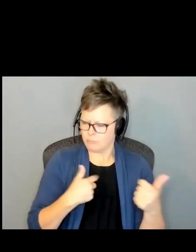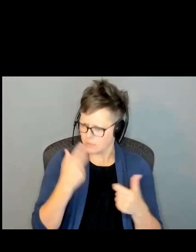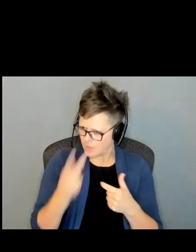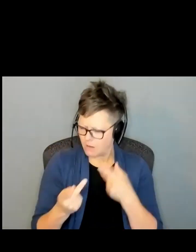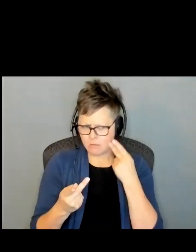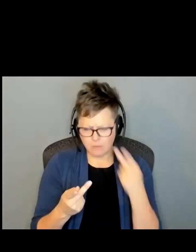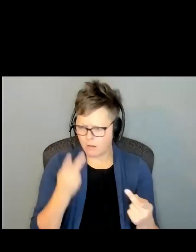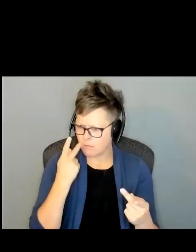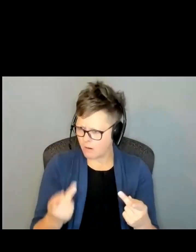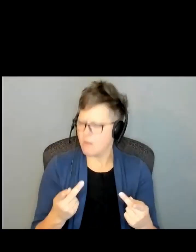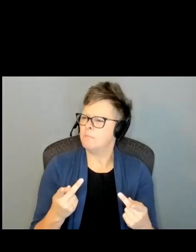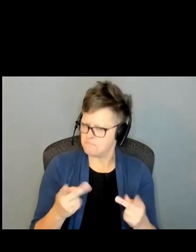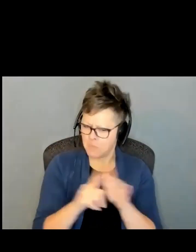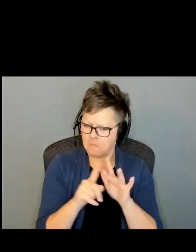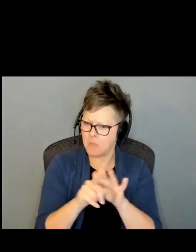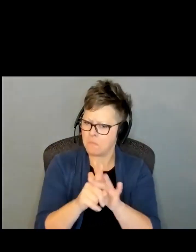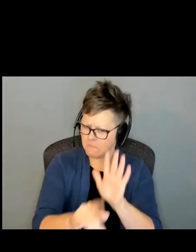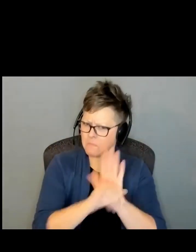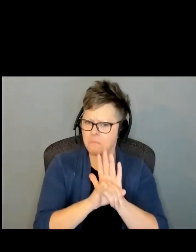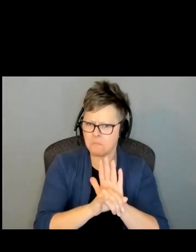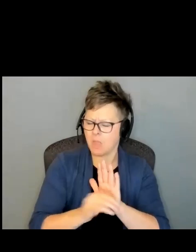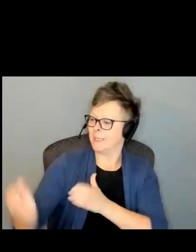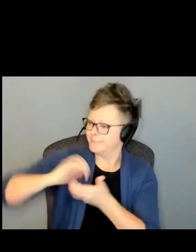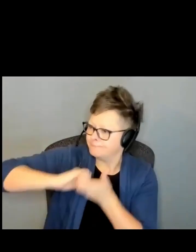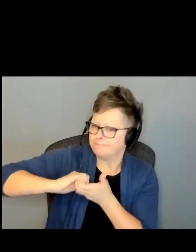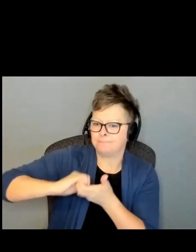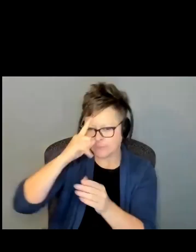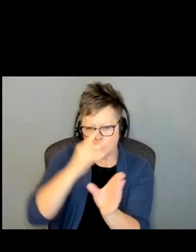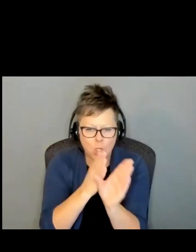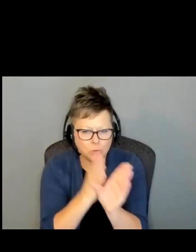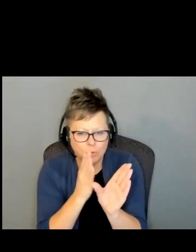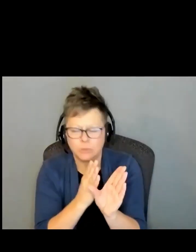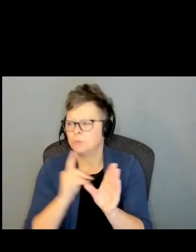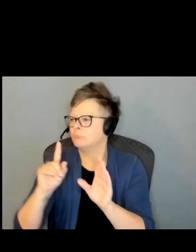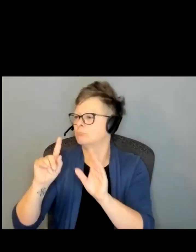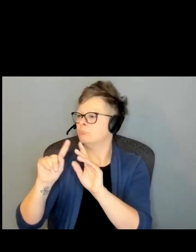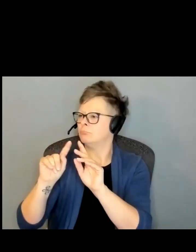In teaming up with our psychologist and research team, we conducted a research study to understand